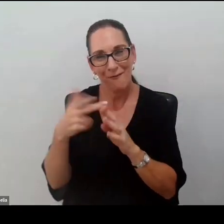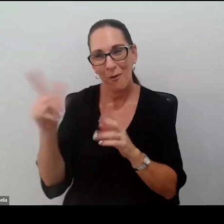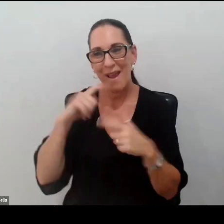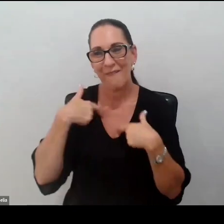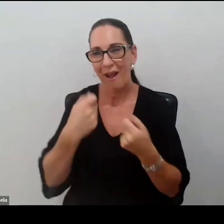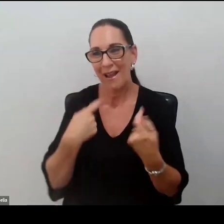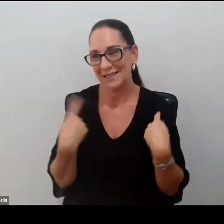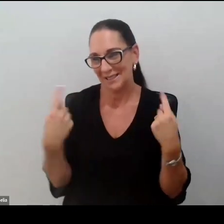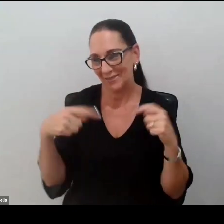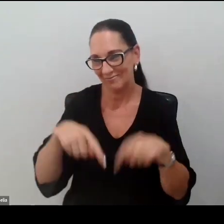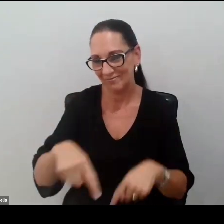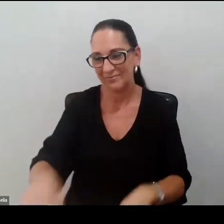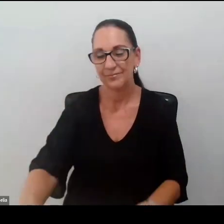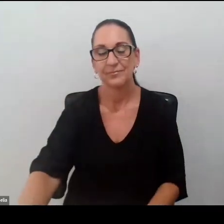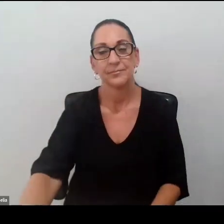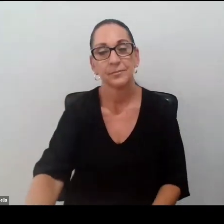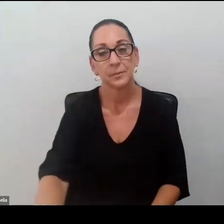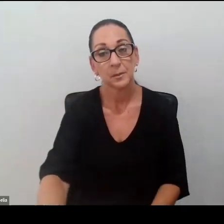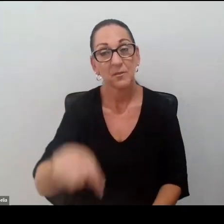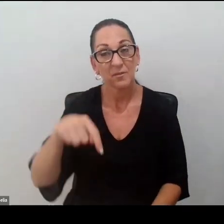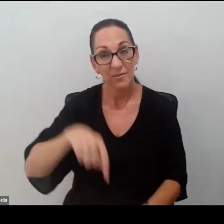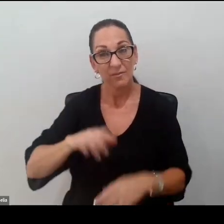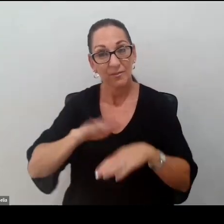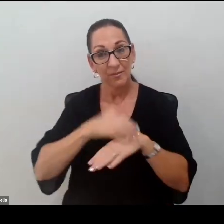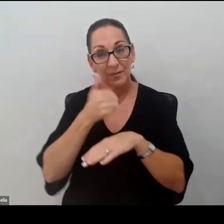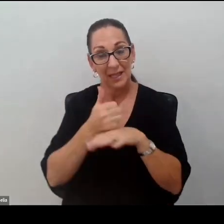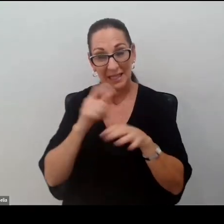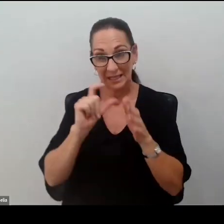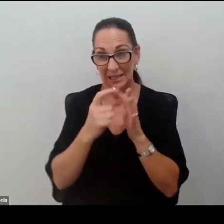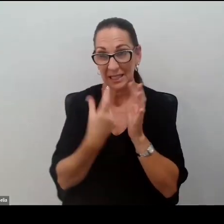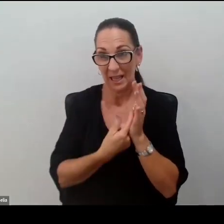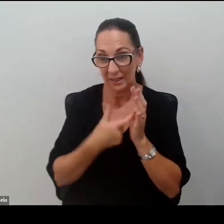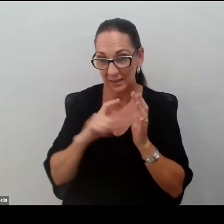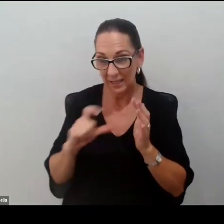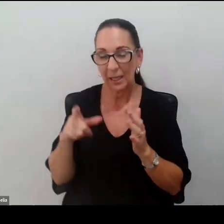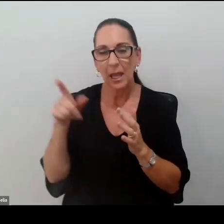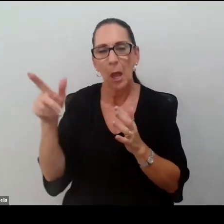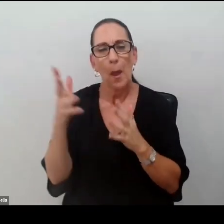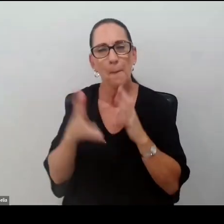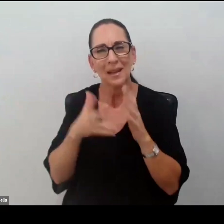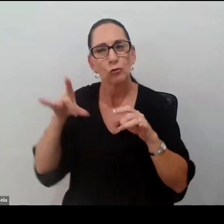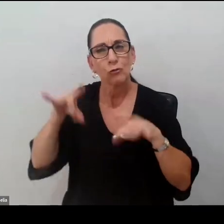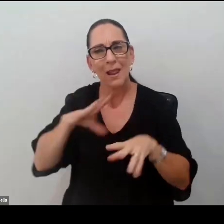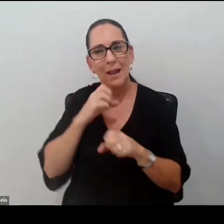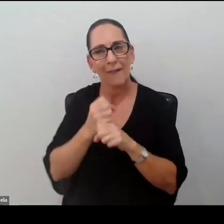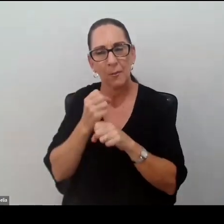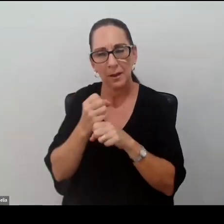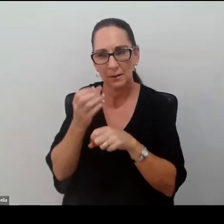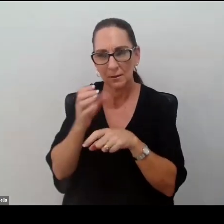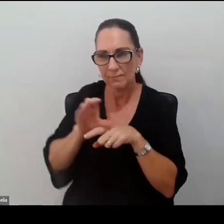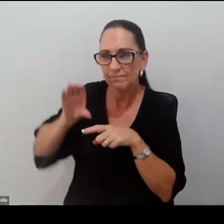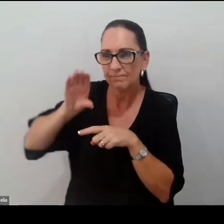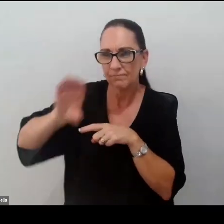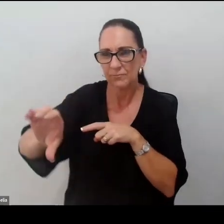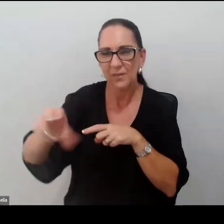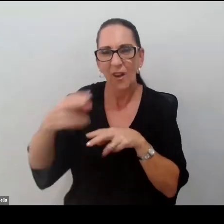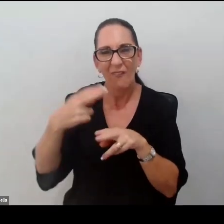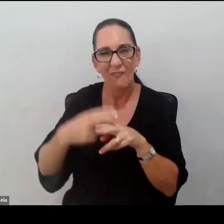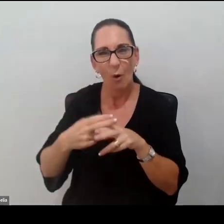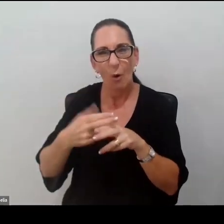When the Disability Royal Commission started, the Australian Government provided some additional funding to the then six funded disability representative organisations,